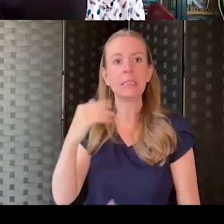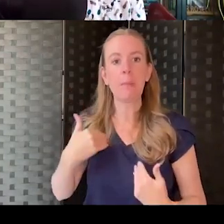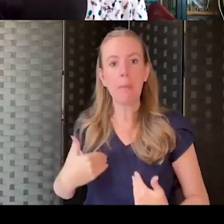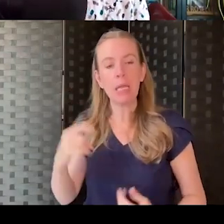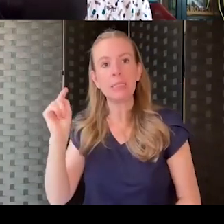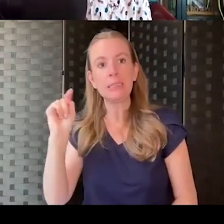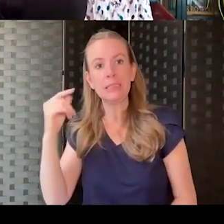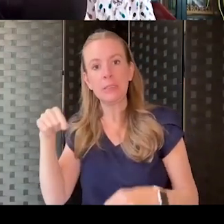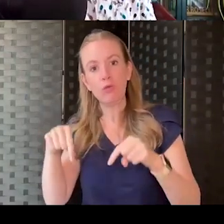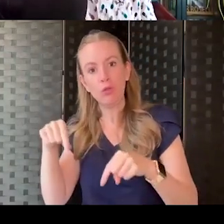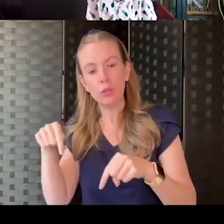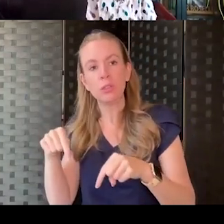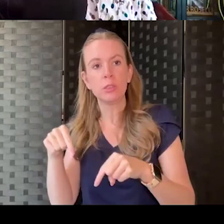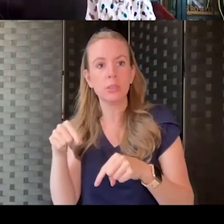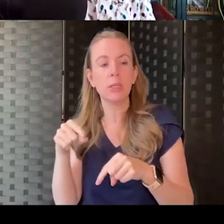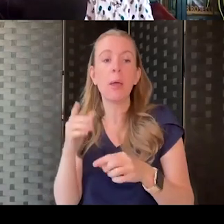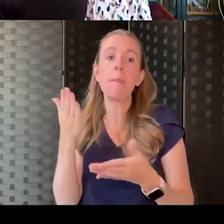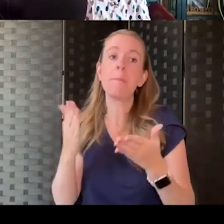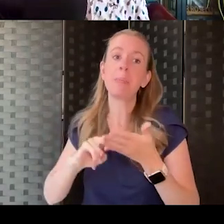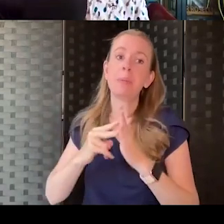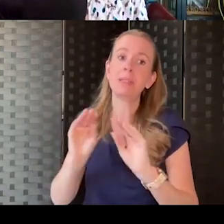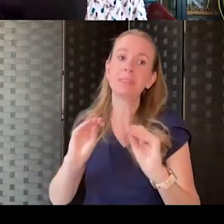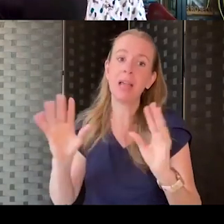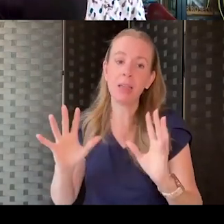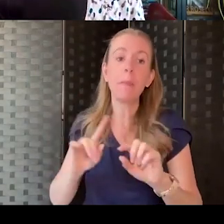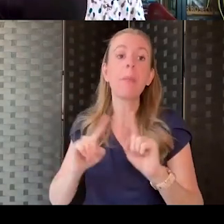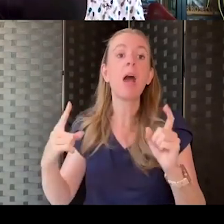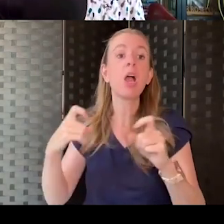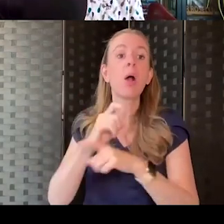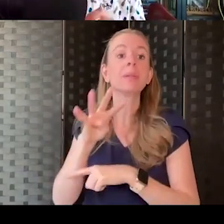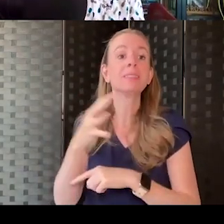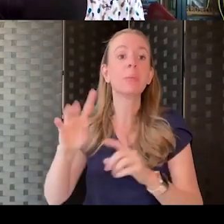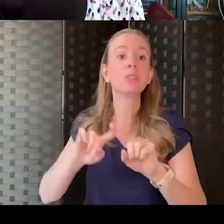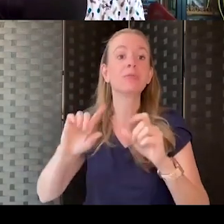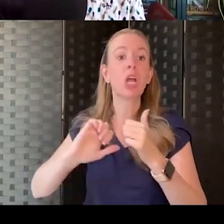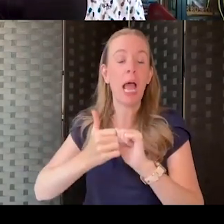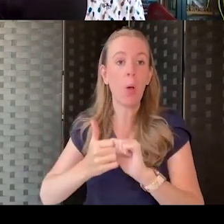maybe not at all. But here is where a complex table differs, at least one cell,